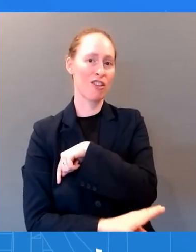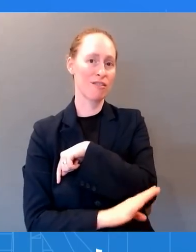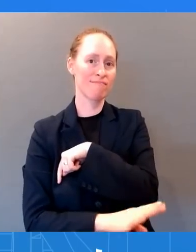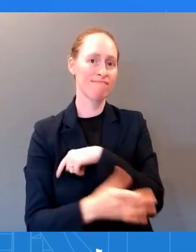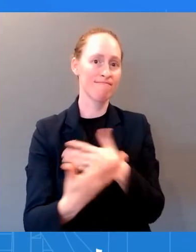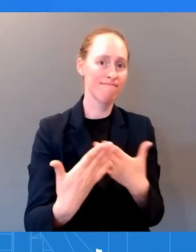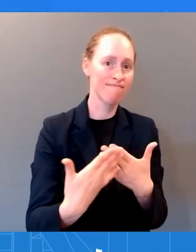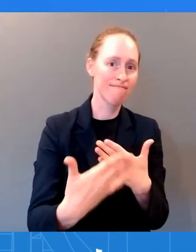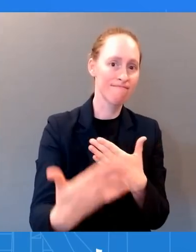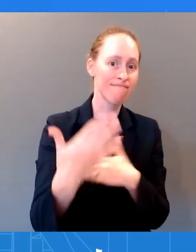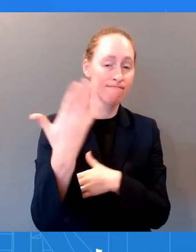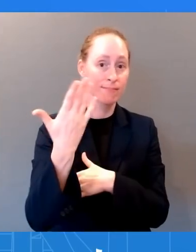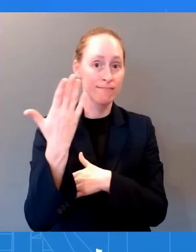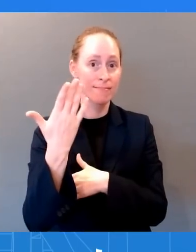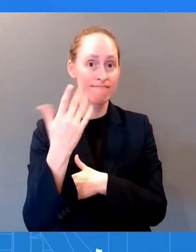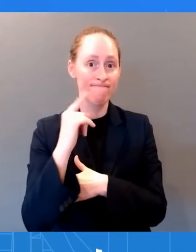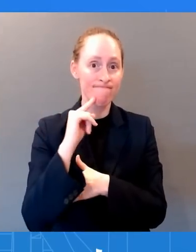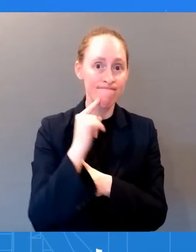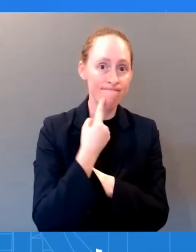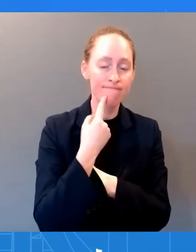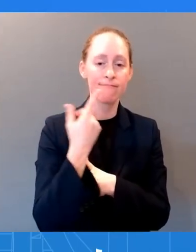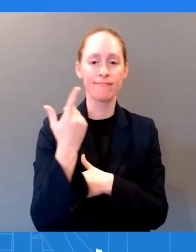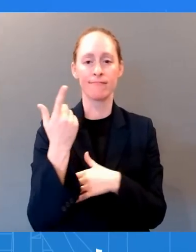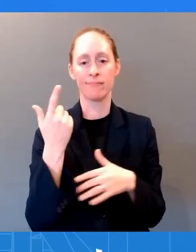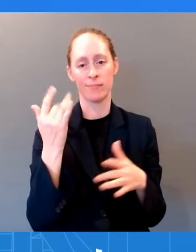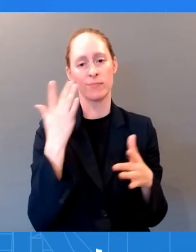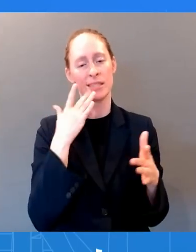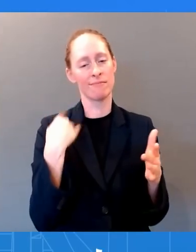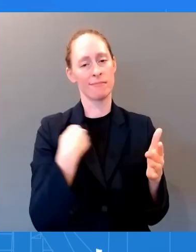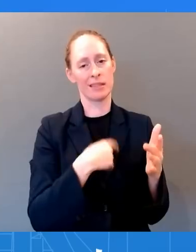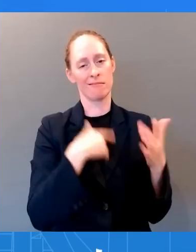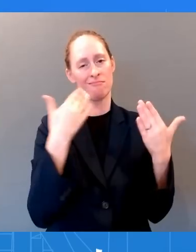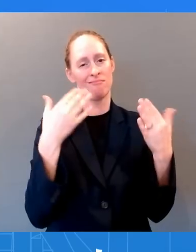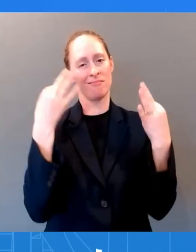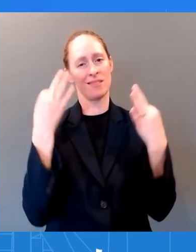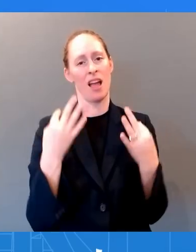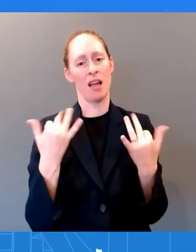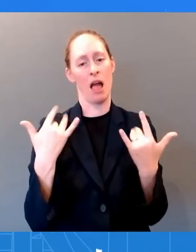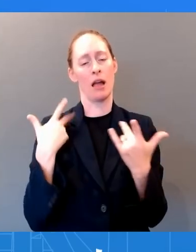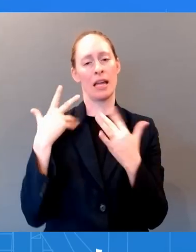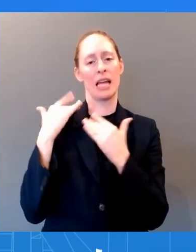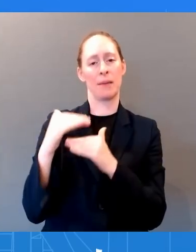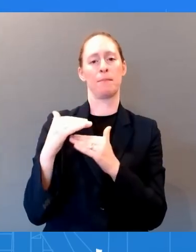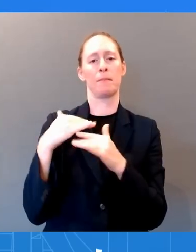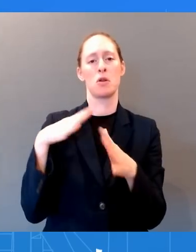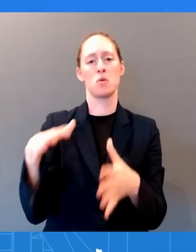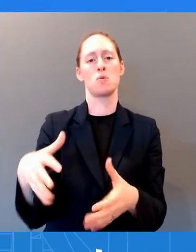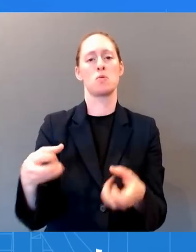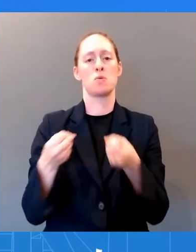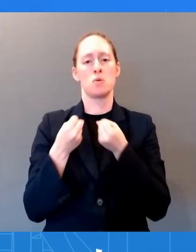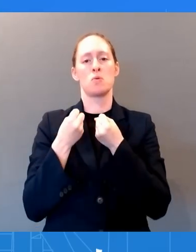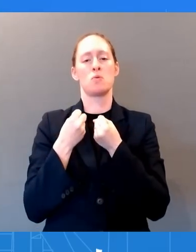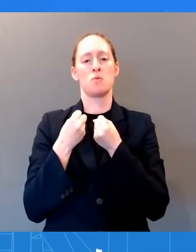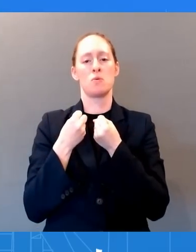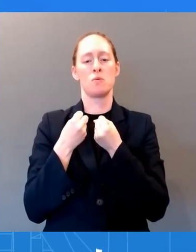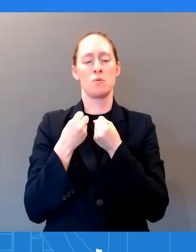so we have some limited supply for down the road. But again, we're going to continue to call on Congress for the funding.